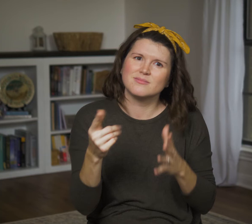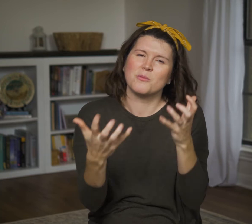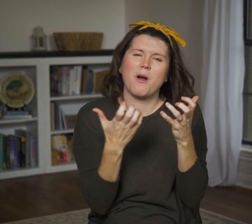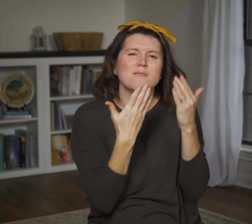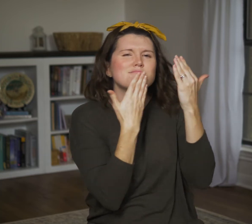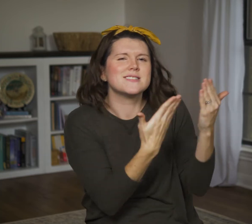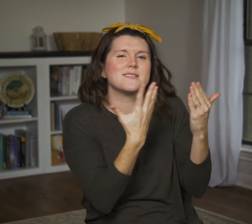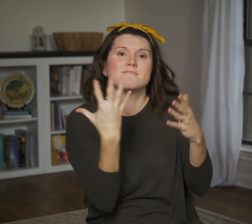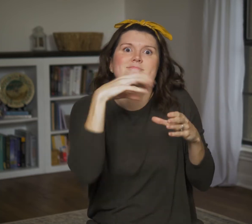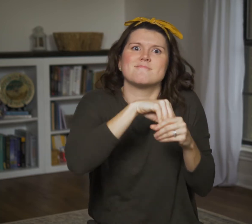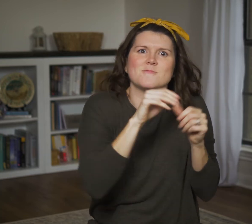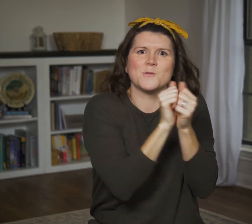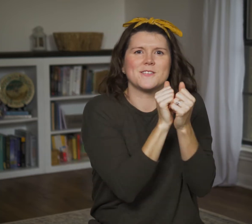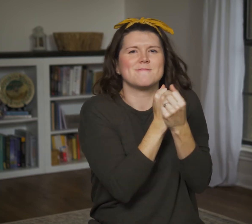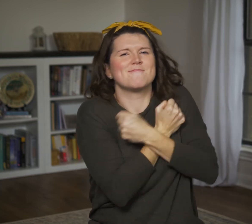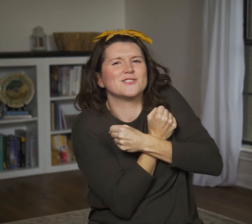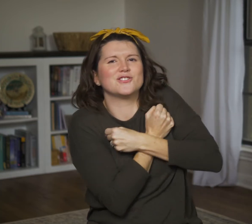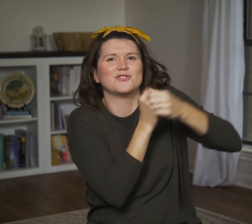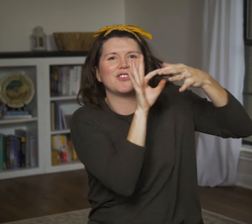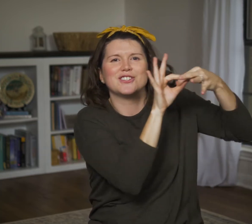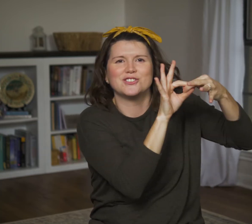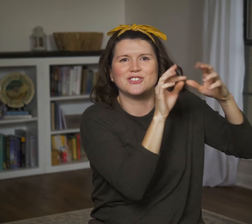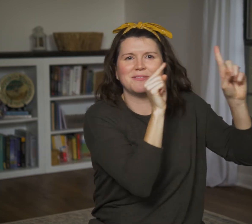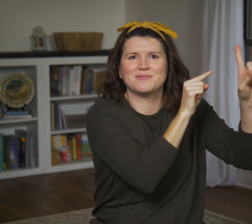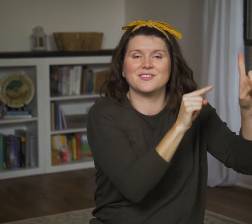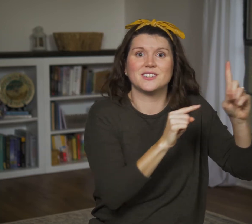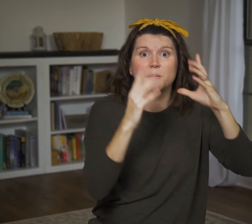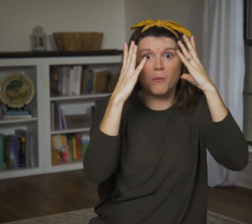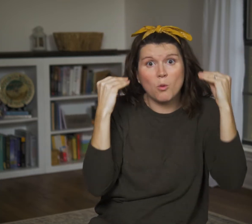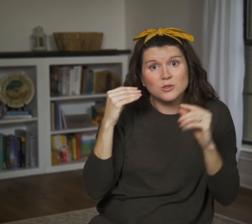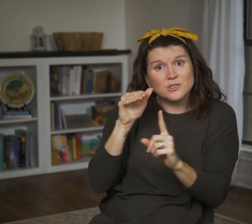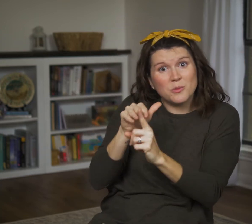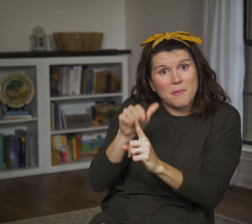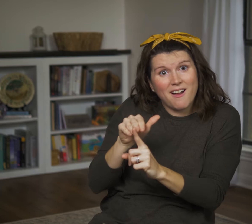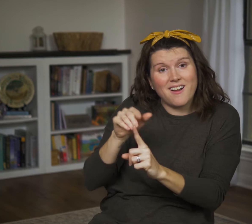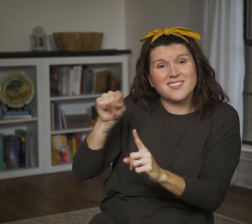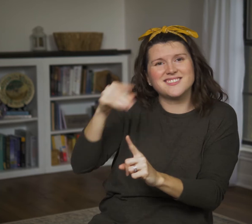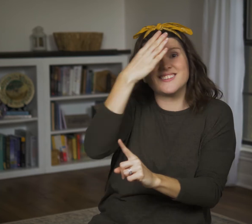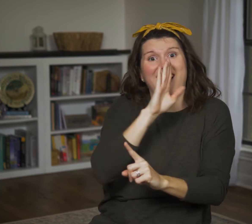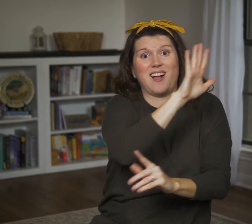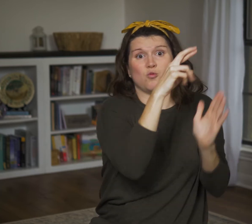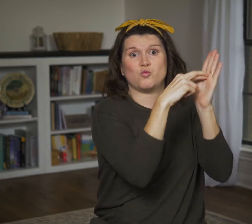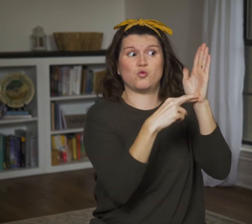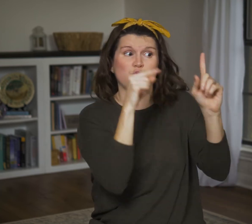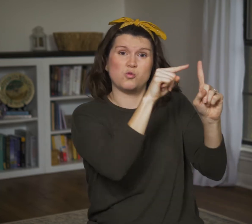He wants their affection and relationship! Moses reminds them that God’s rules